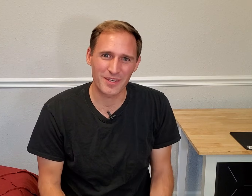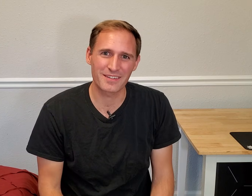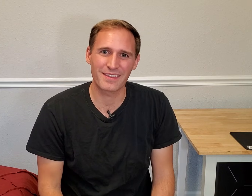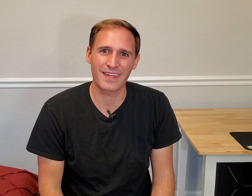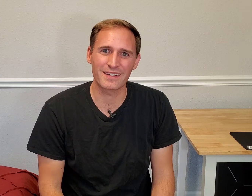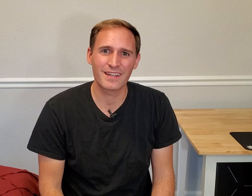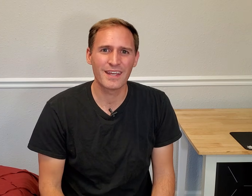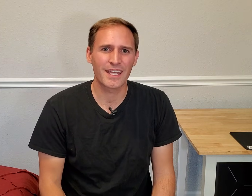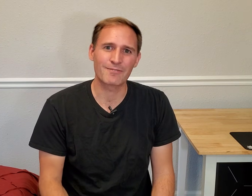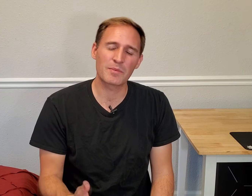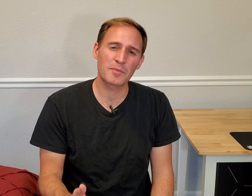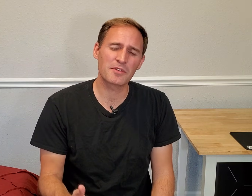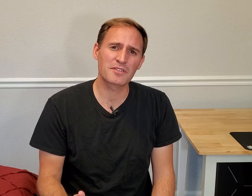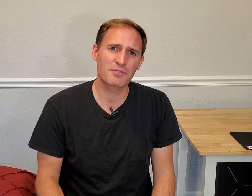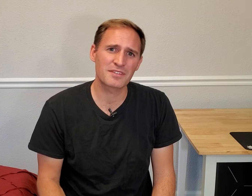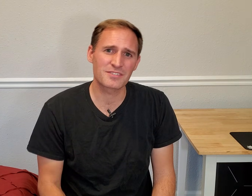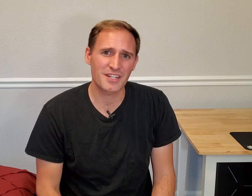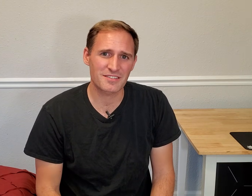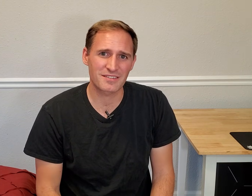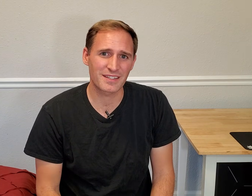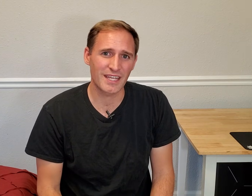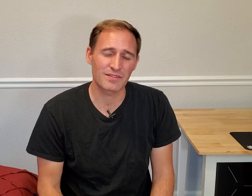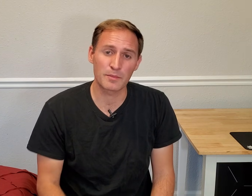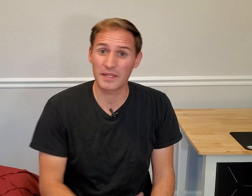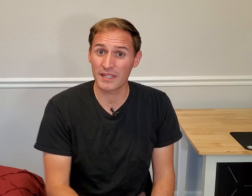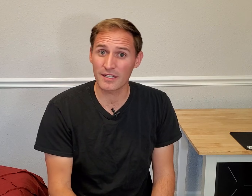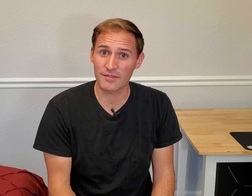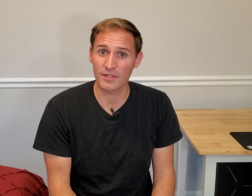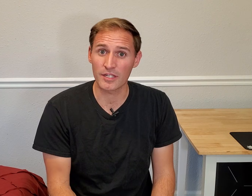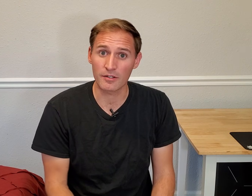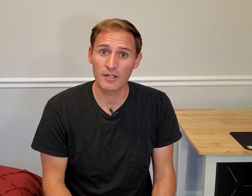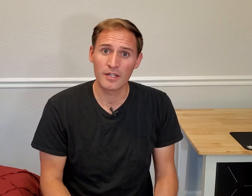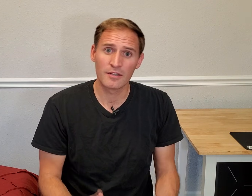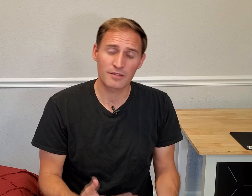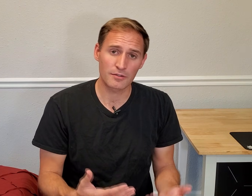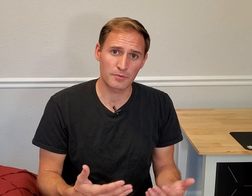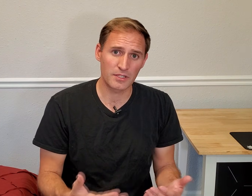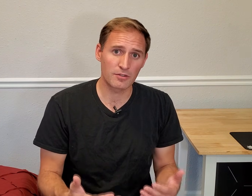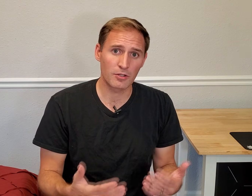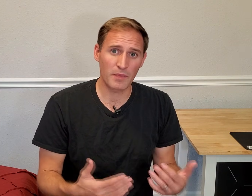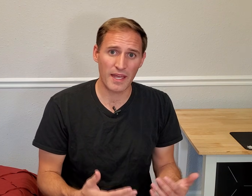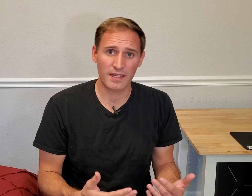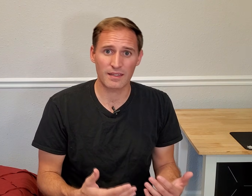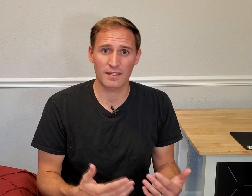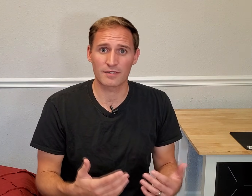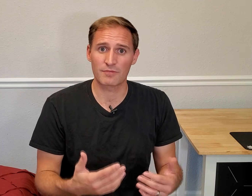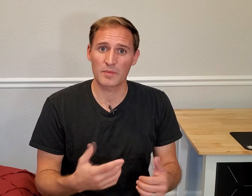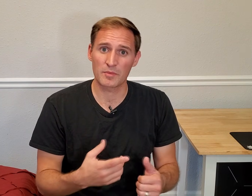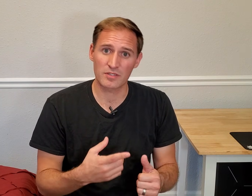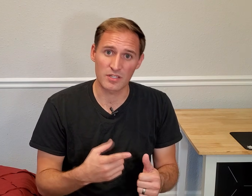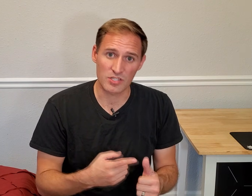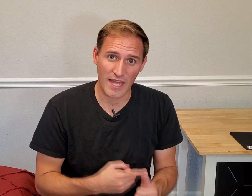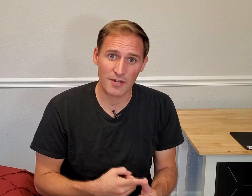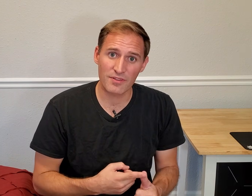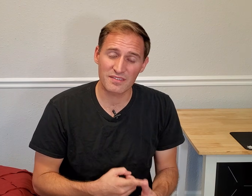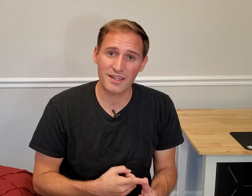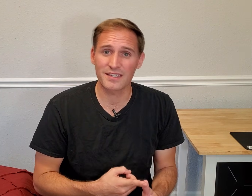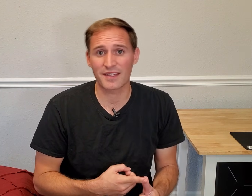the way to the end and remember those three suggestions I gave in the beginning of the video. So when you go back and remember to shadow the signs as